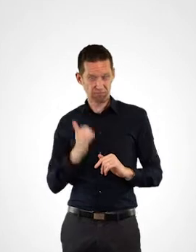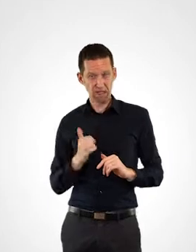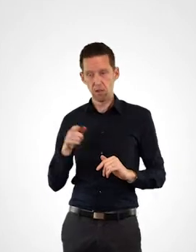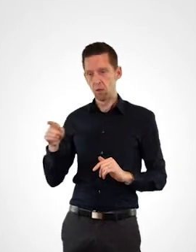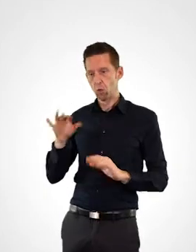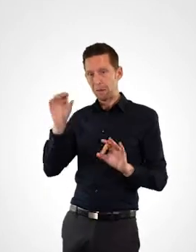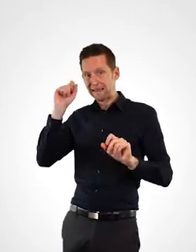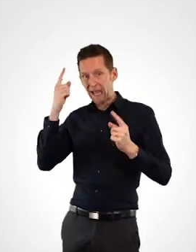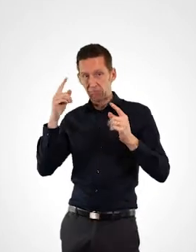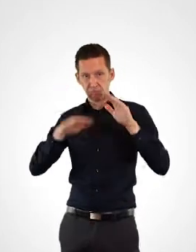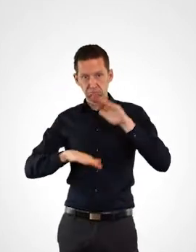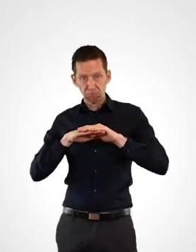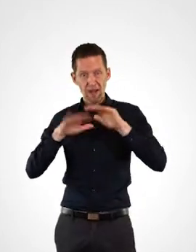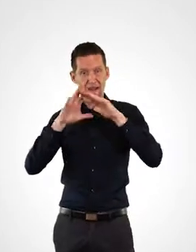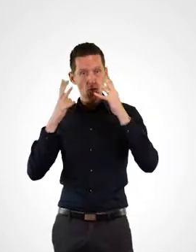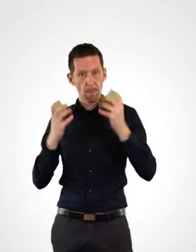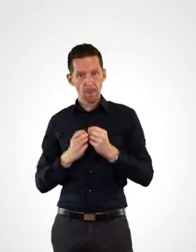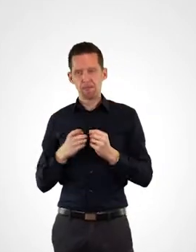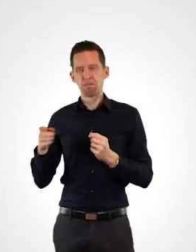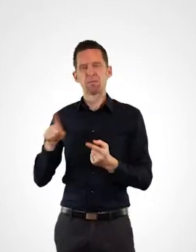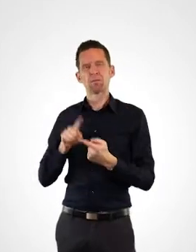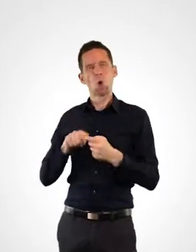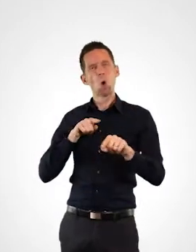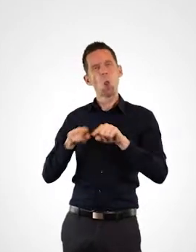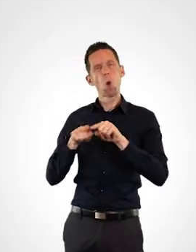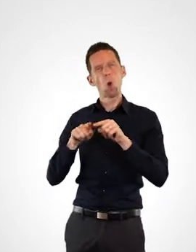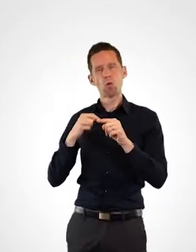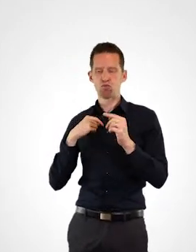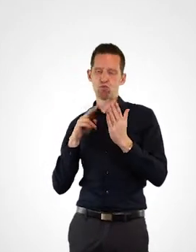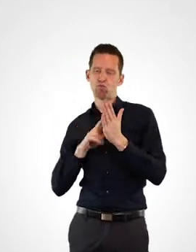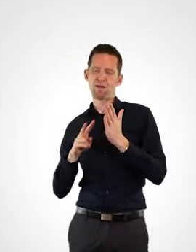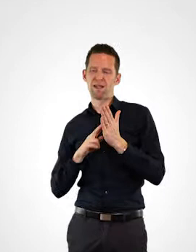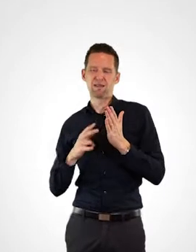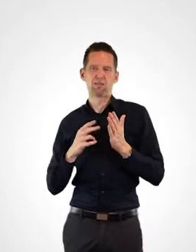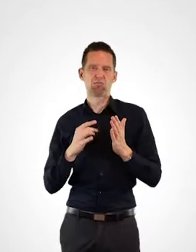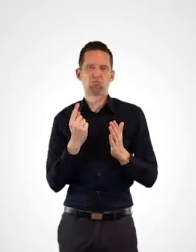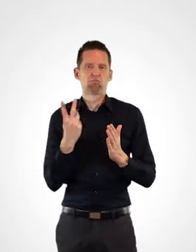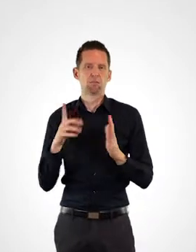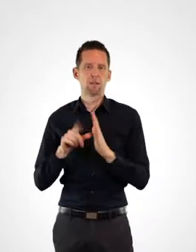because even if they don't understand everything, they are learning, and we read it more than once.